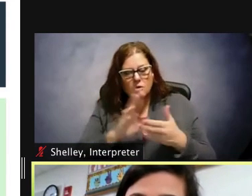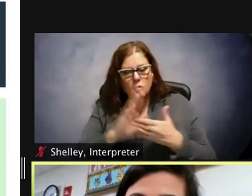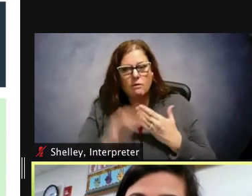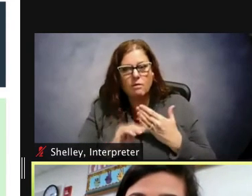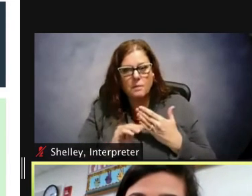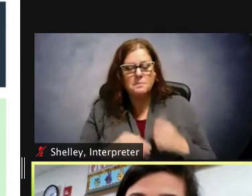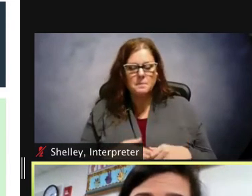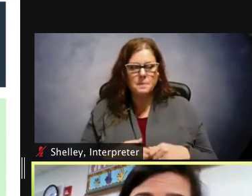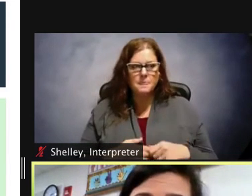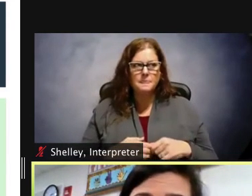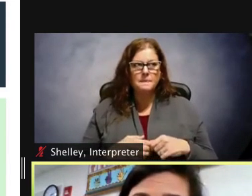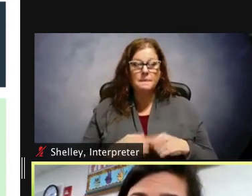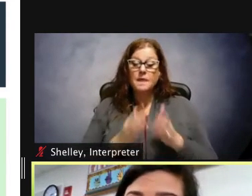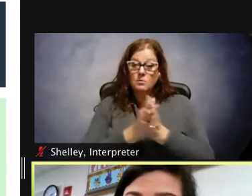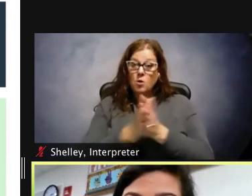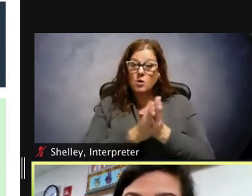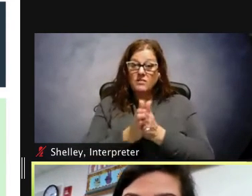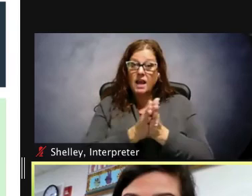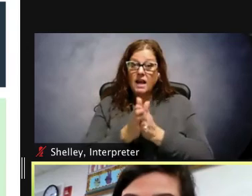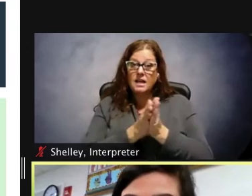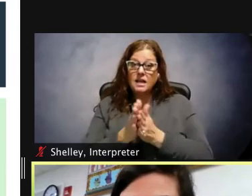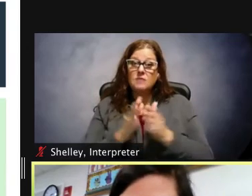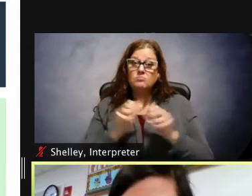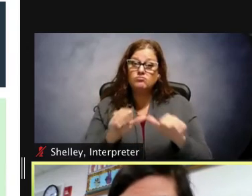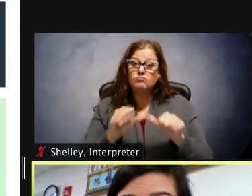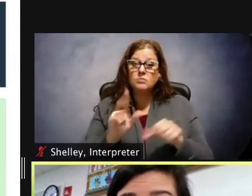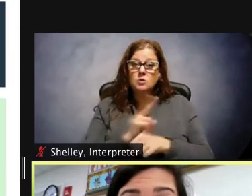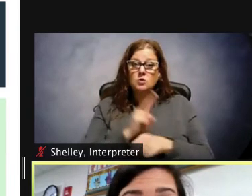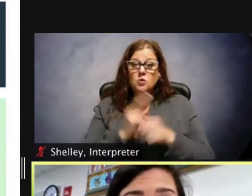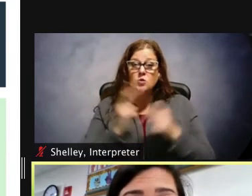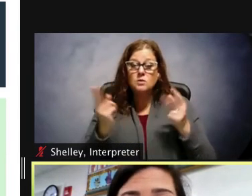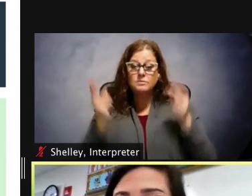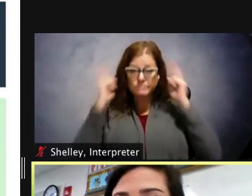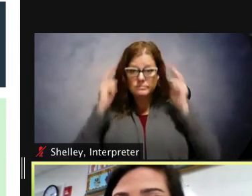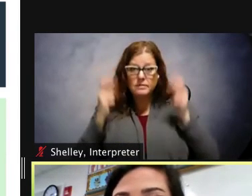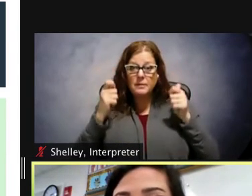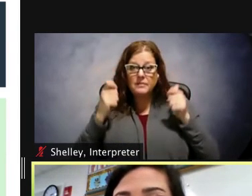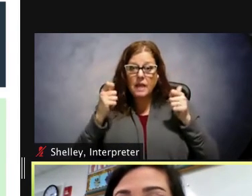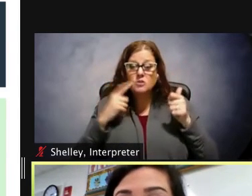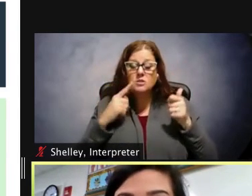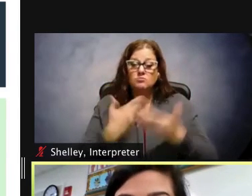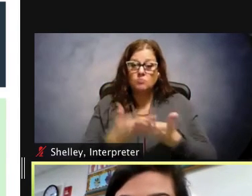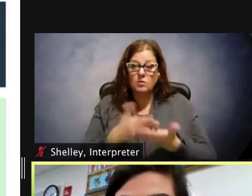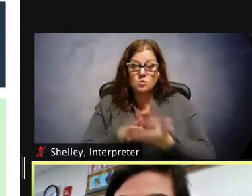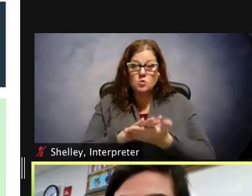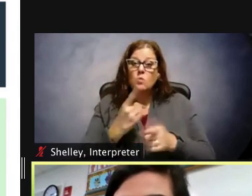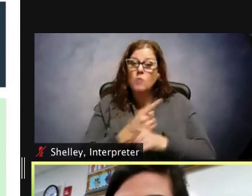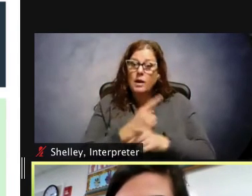He was highly motivated. He has consistent use of his amplification. He came to school regularly